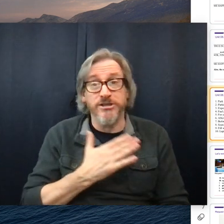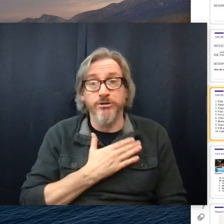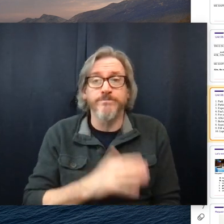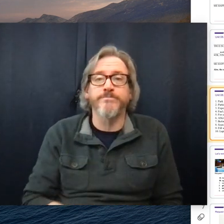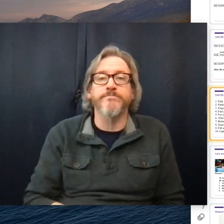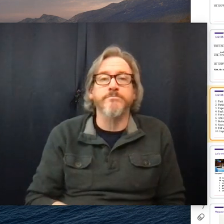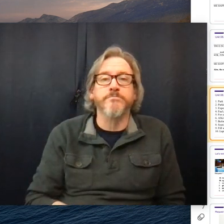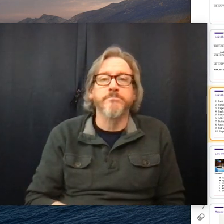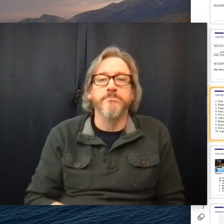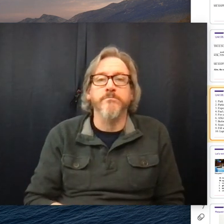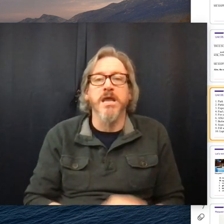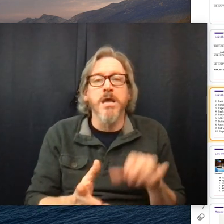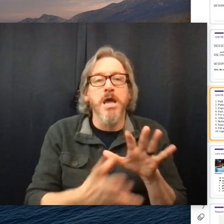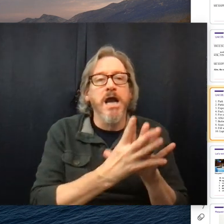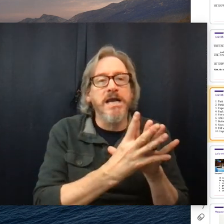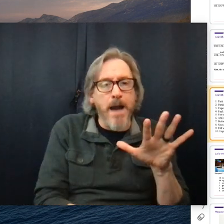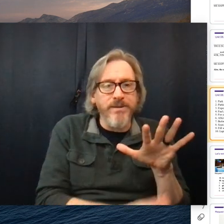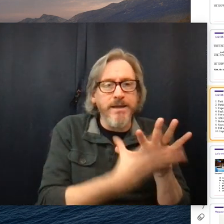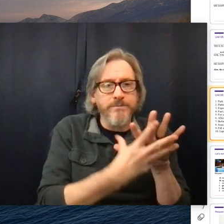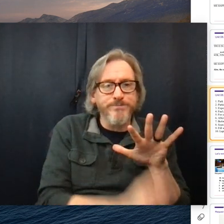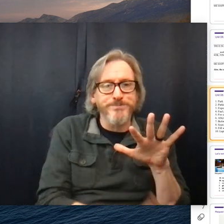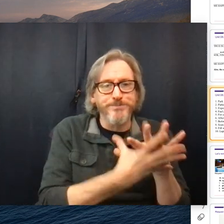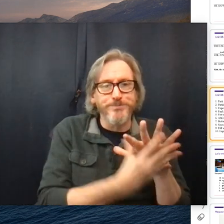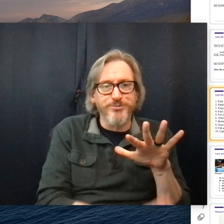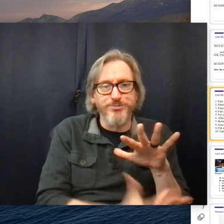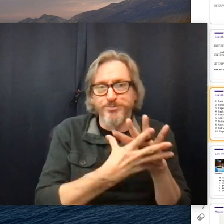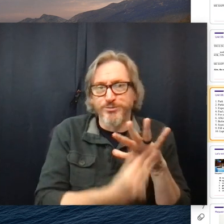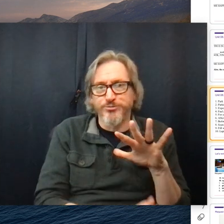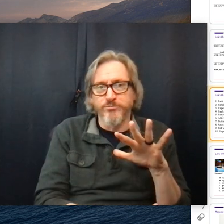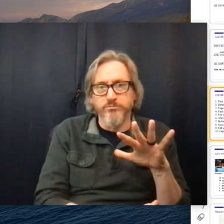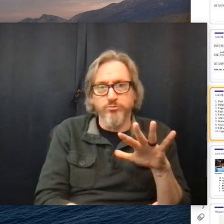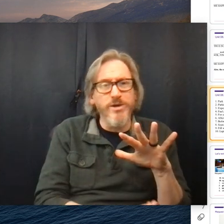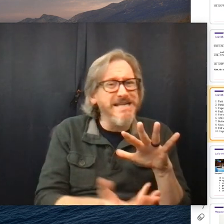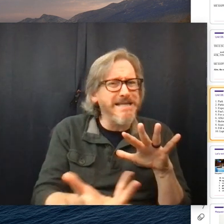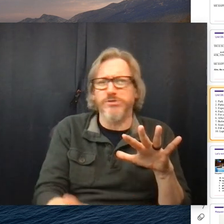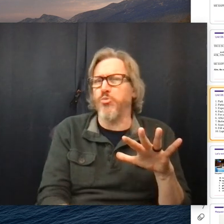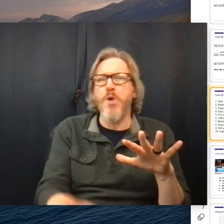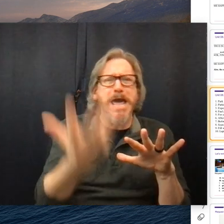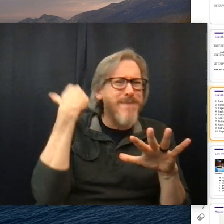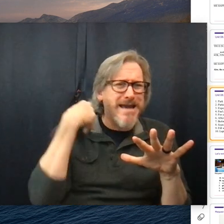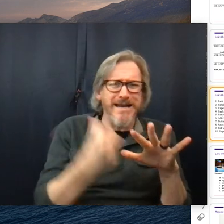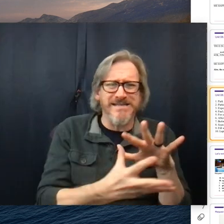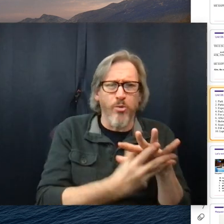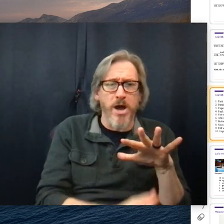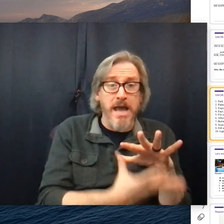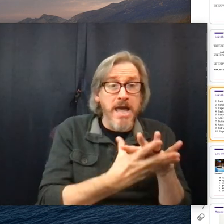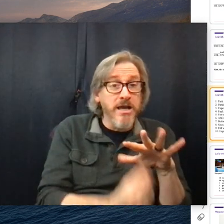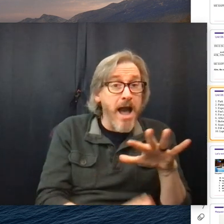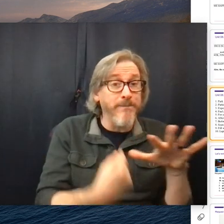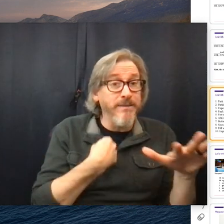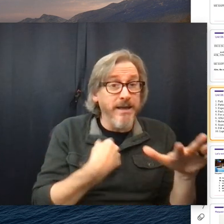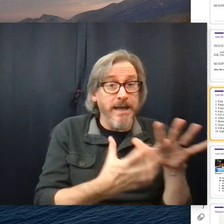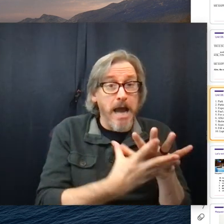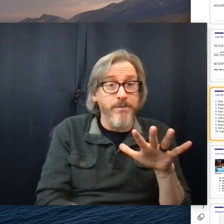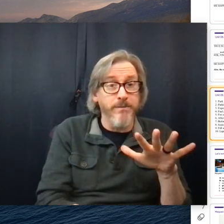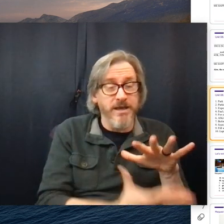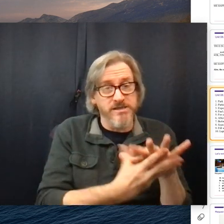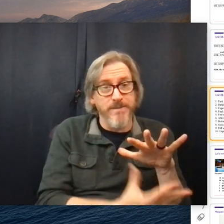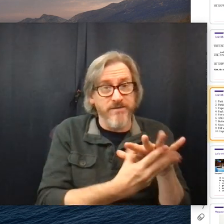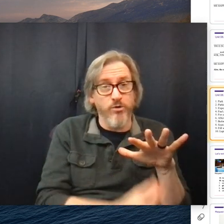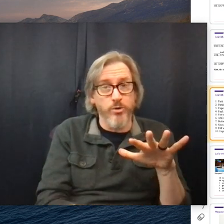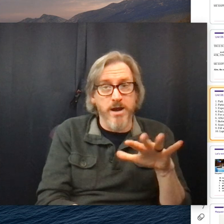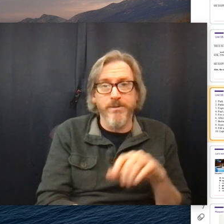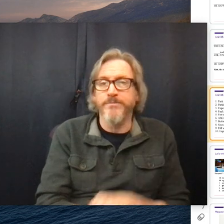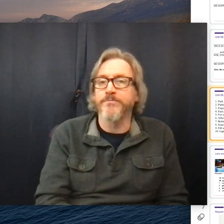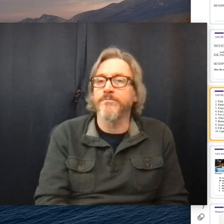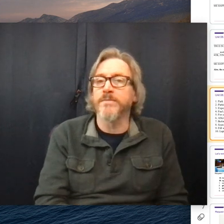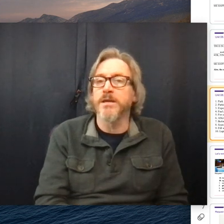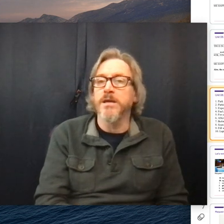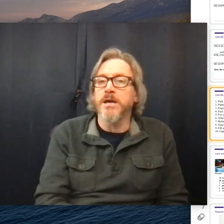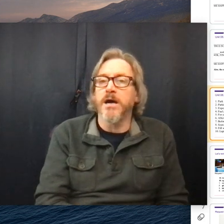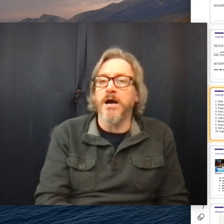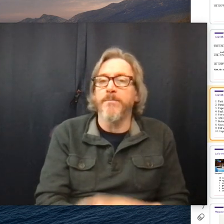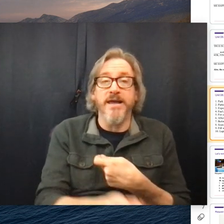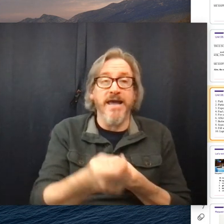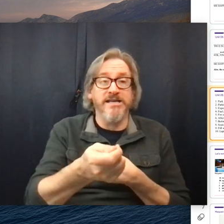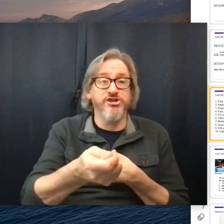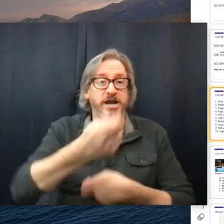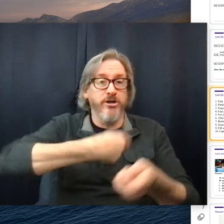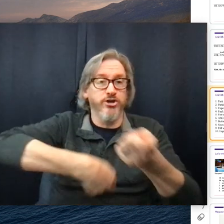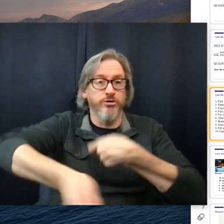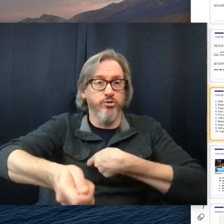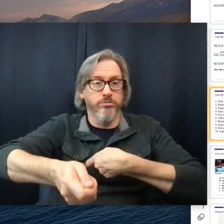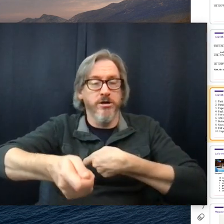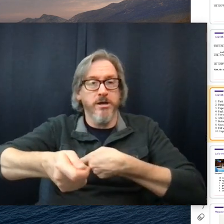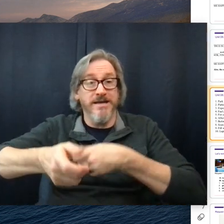to copy we did this way back in ASL one copy me copy me it's like make a photo copy um exchange